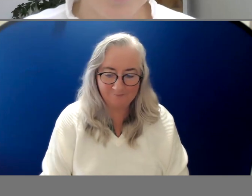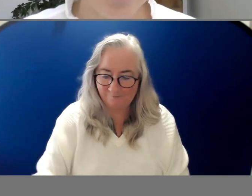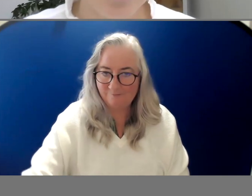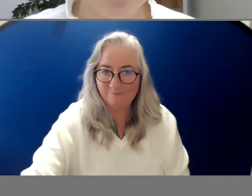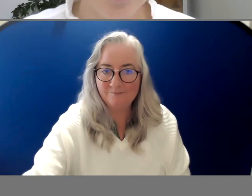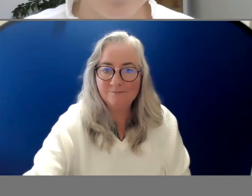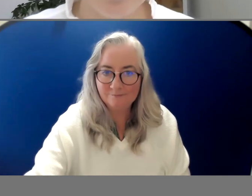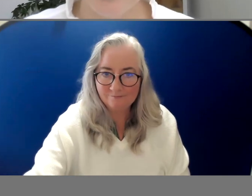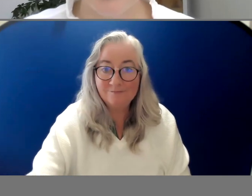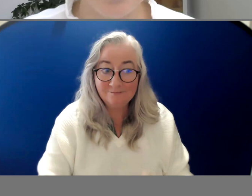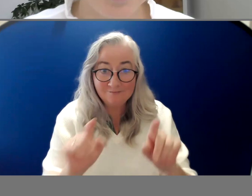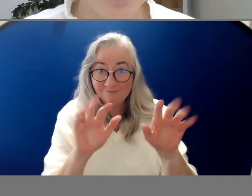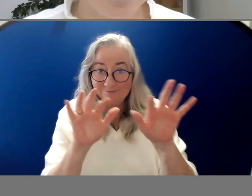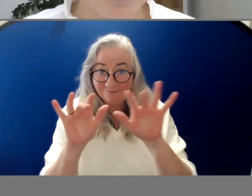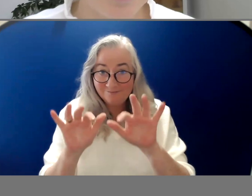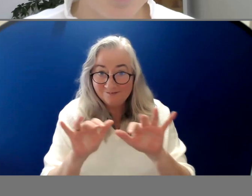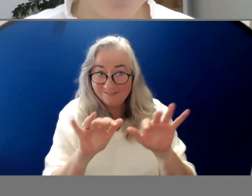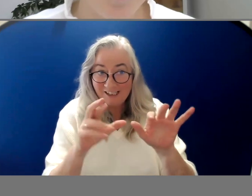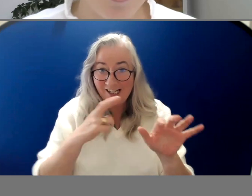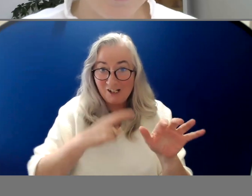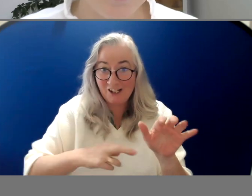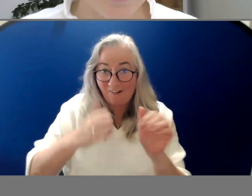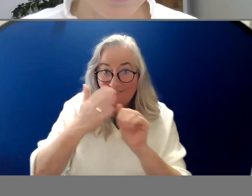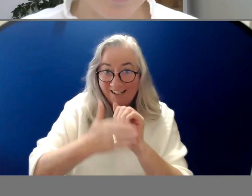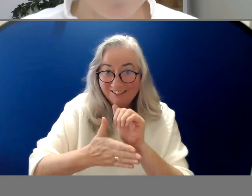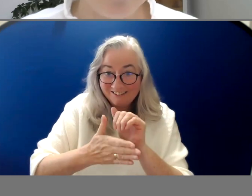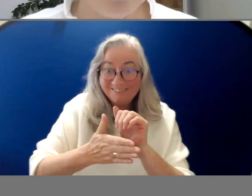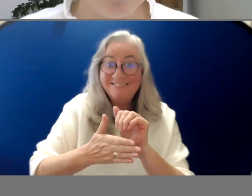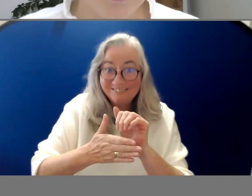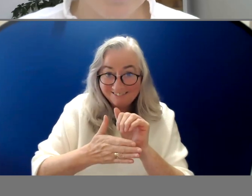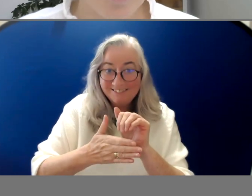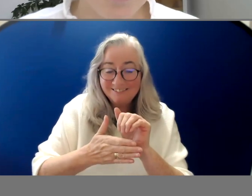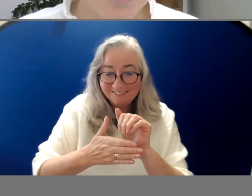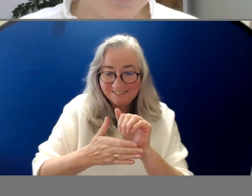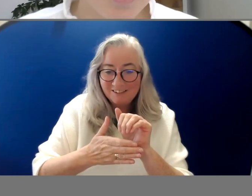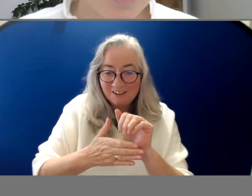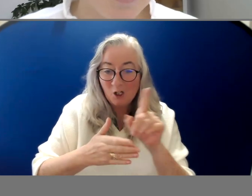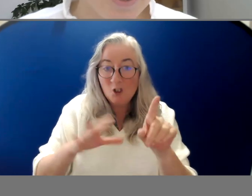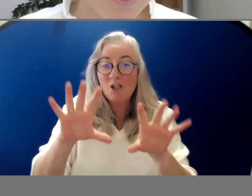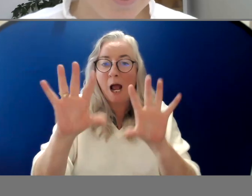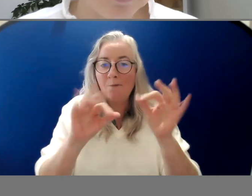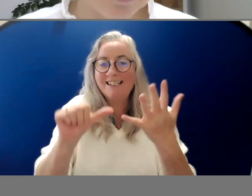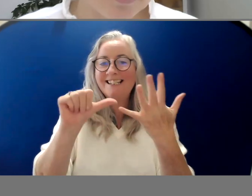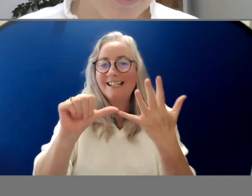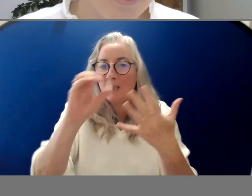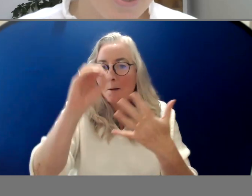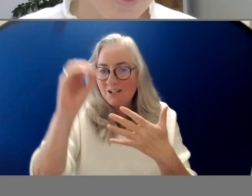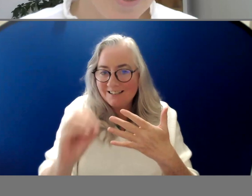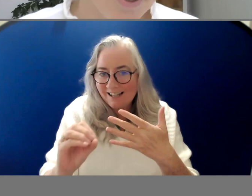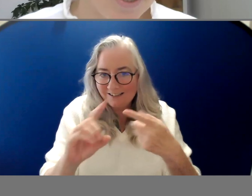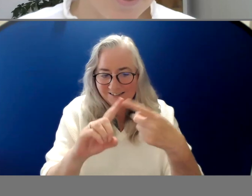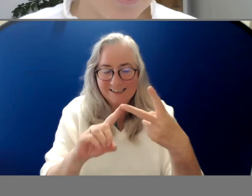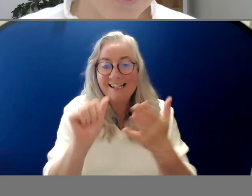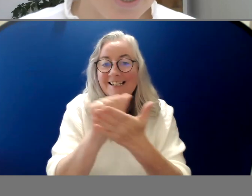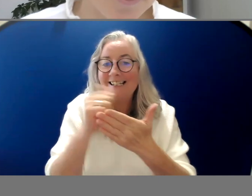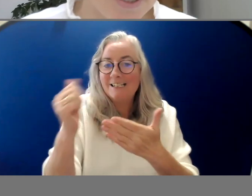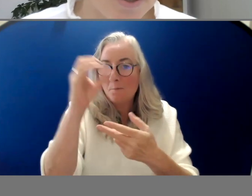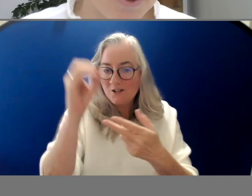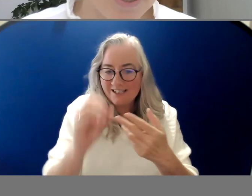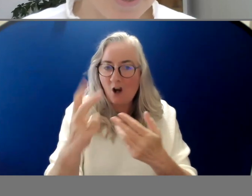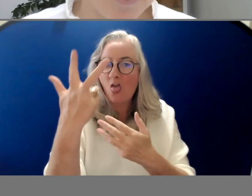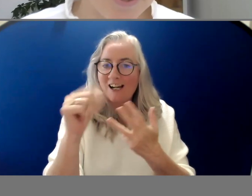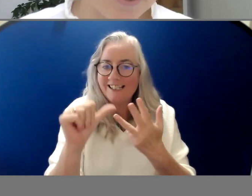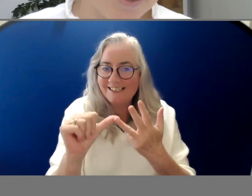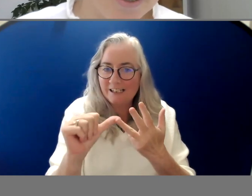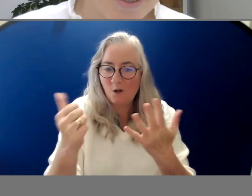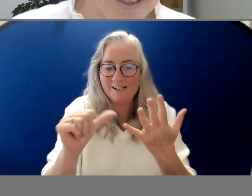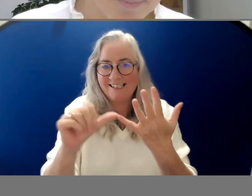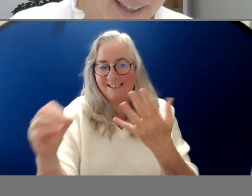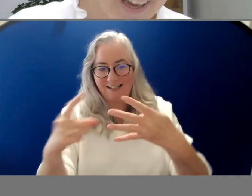okay I think we've nearly come in there so the options were 6% 16% 36% for 60% and I'm